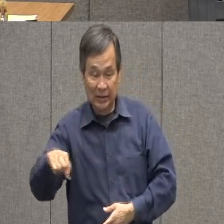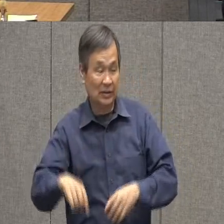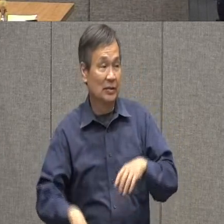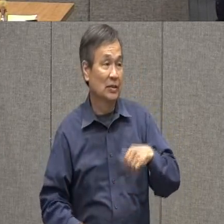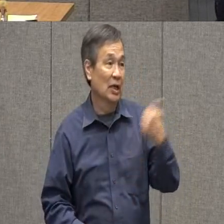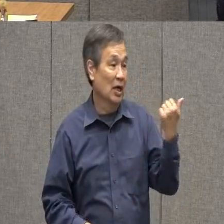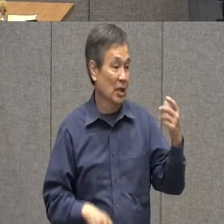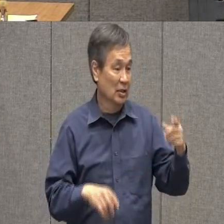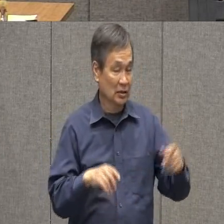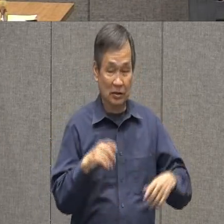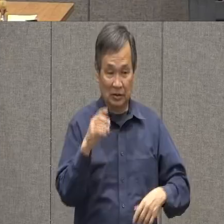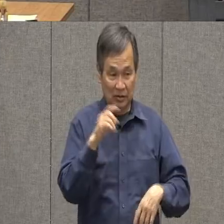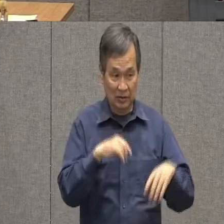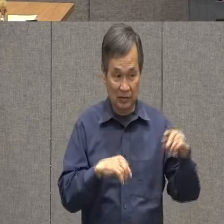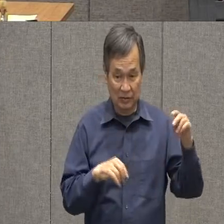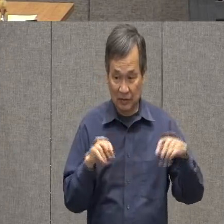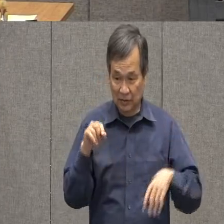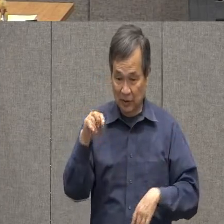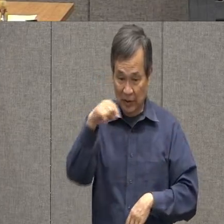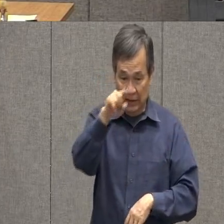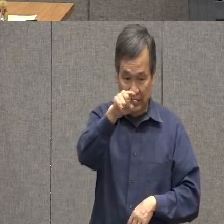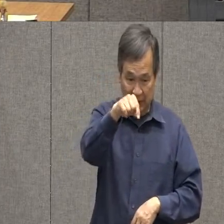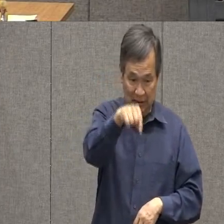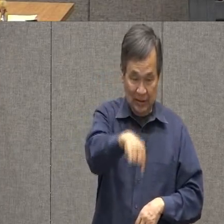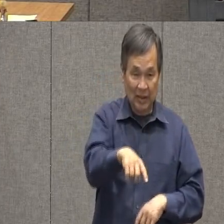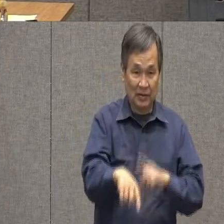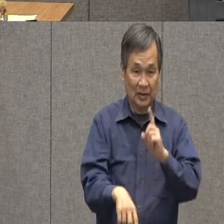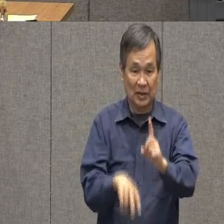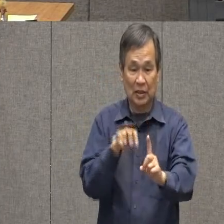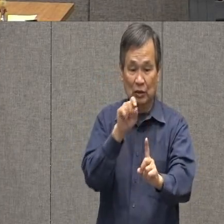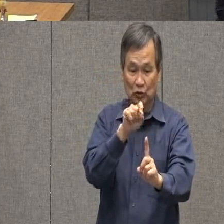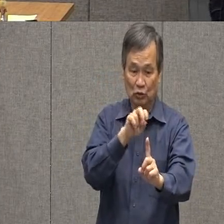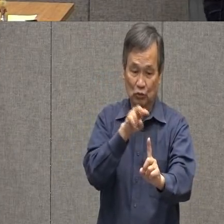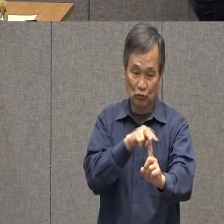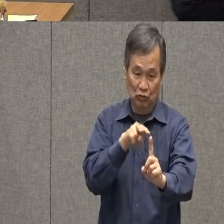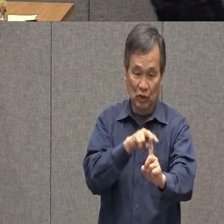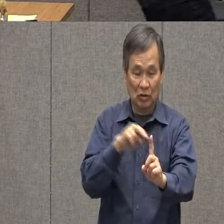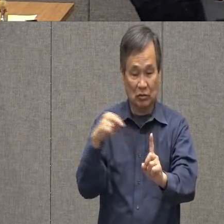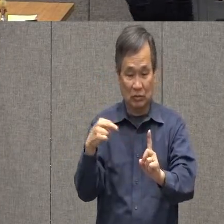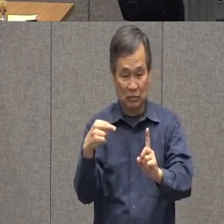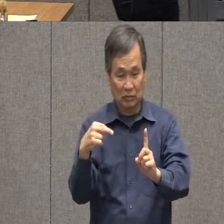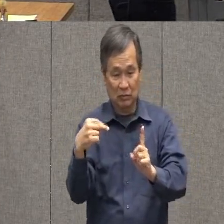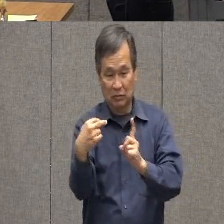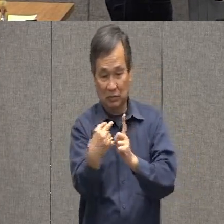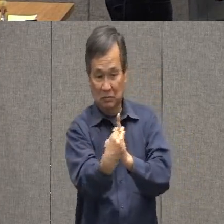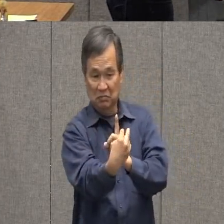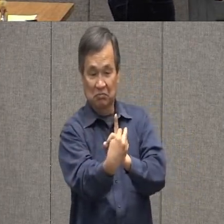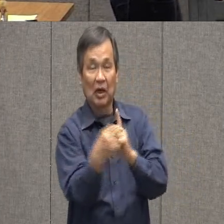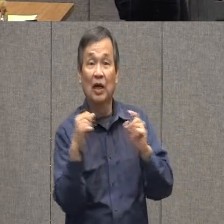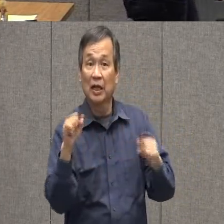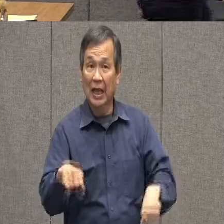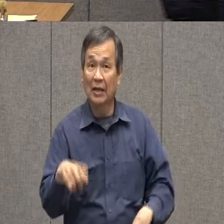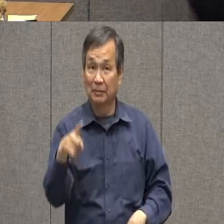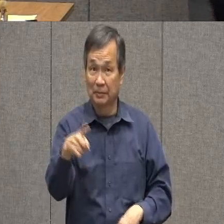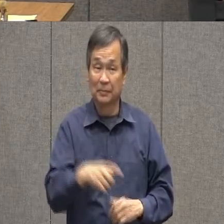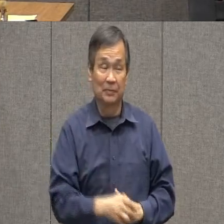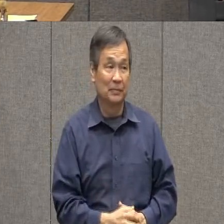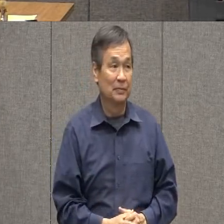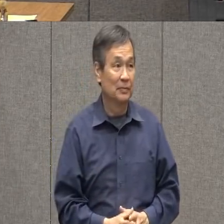someone draws from that side, and they always look really different. That is so cool! And so, how are we feeling, artists?